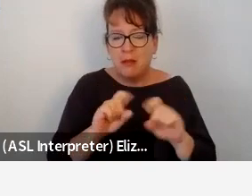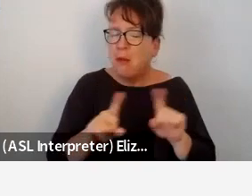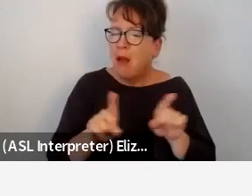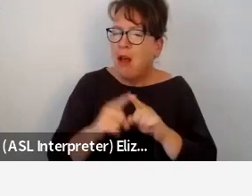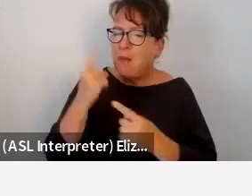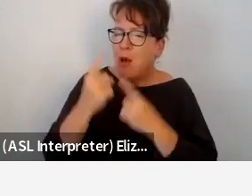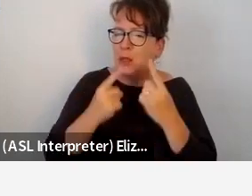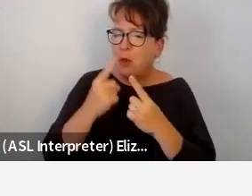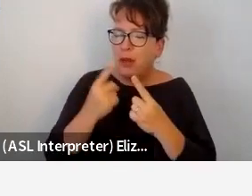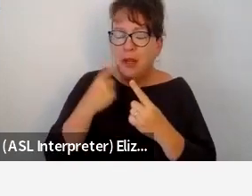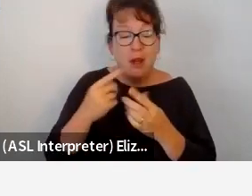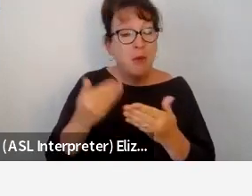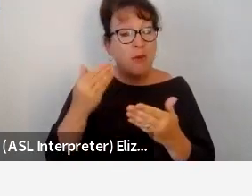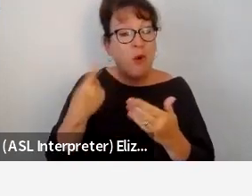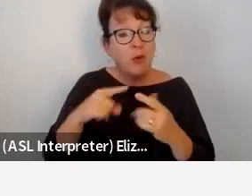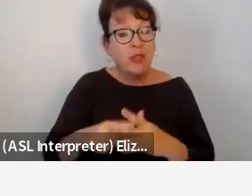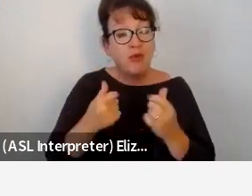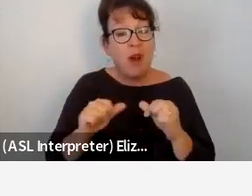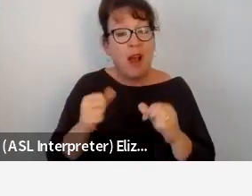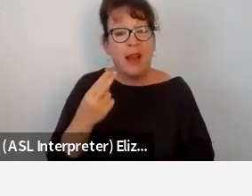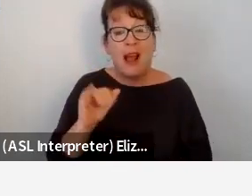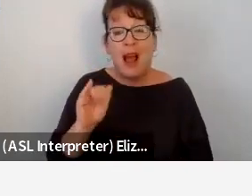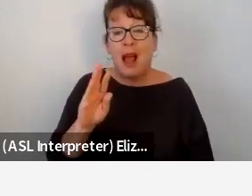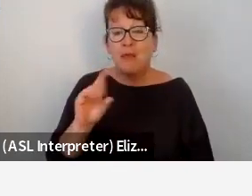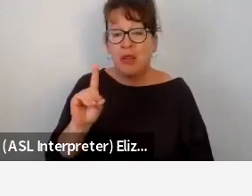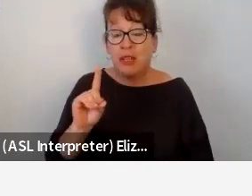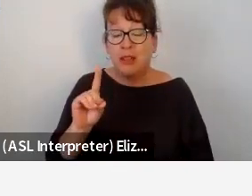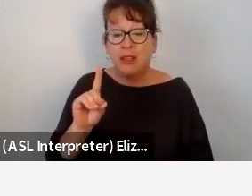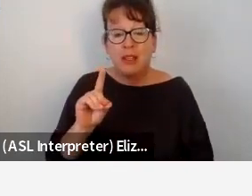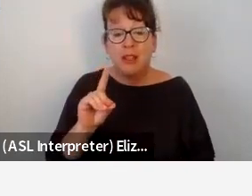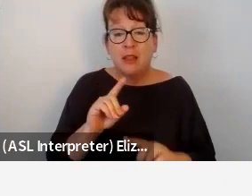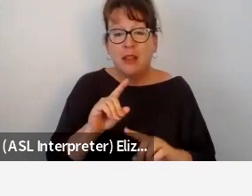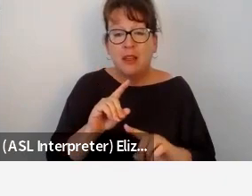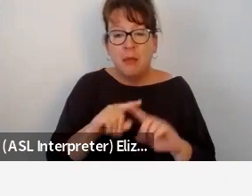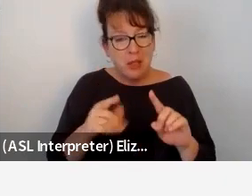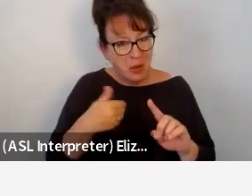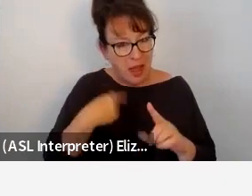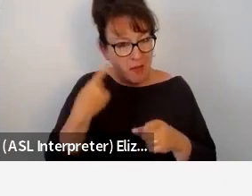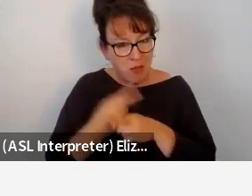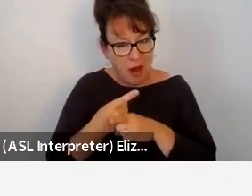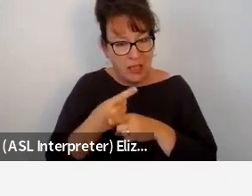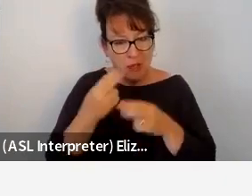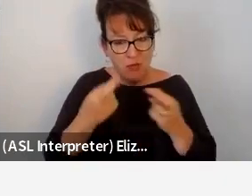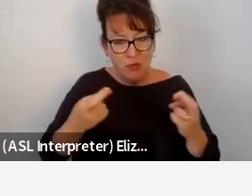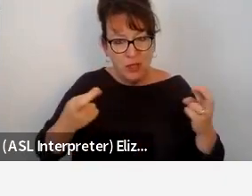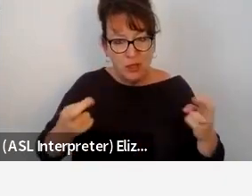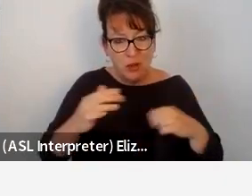as a demonstration that the applicant has already had experience with this type of planning and with managing federal grants.